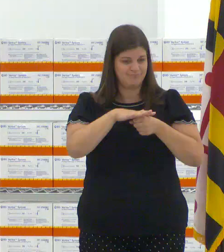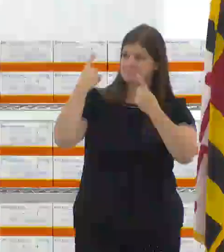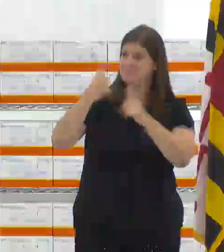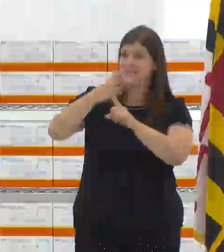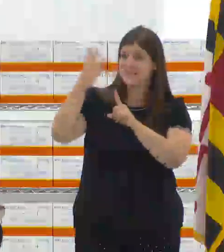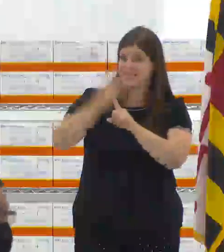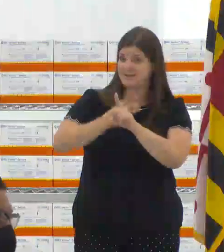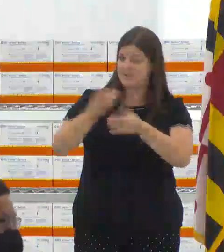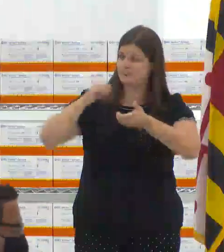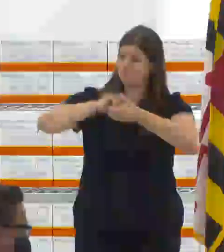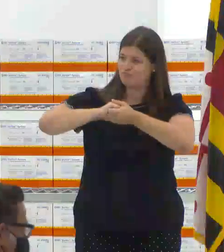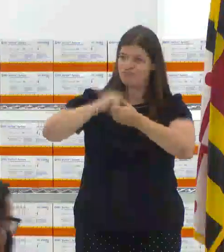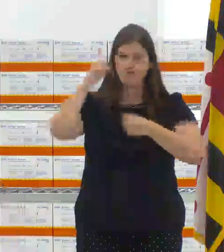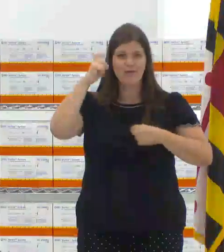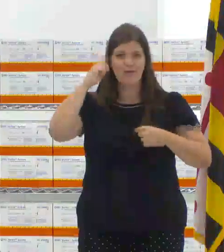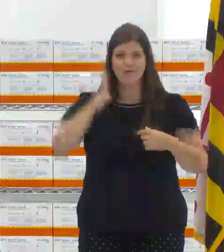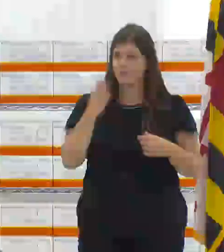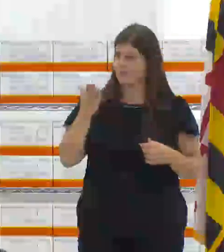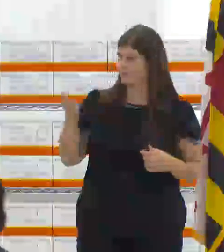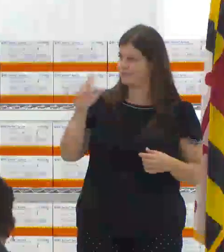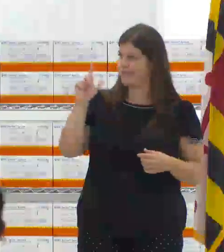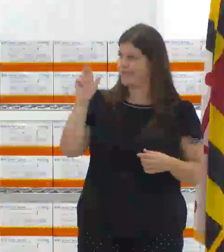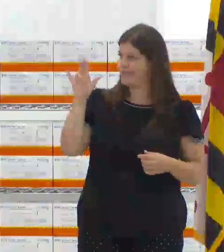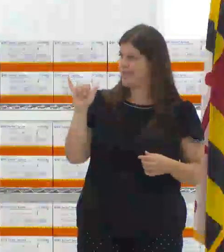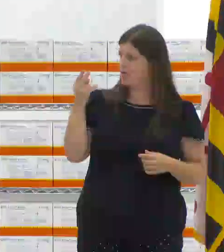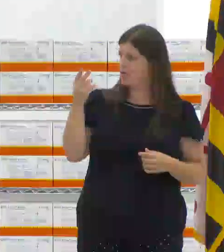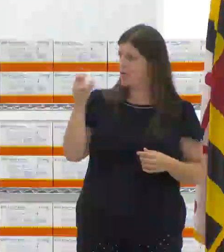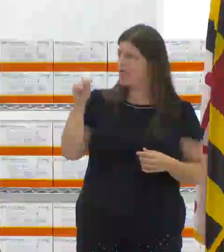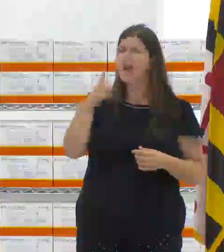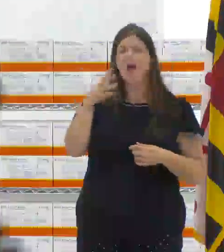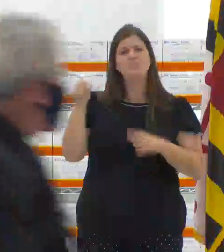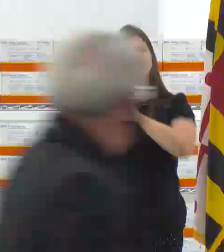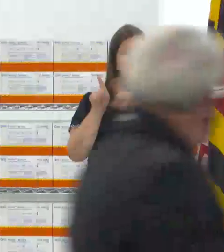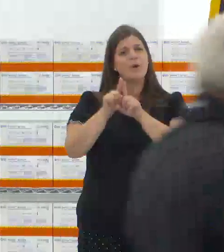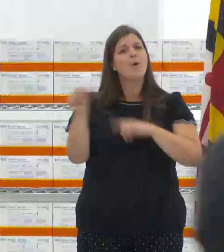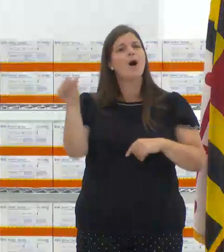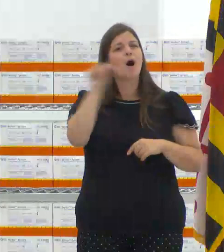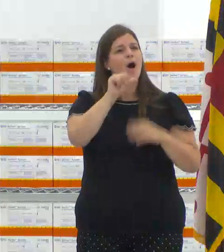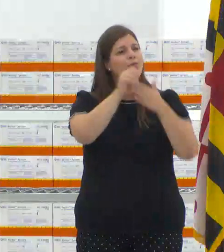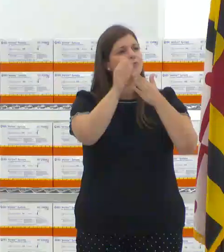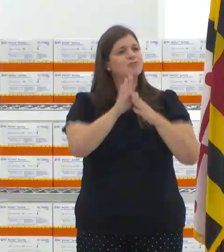with and now bringing COVID-19 testing to the point-of-care the BD, a small hand-held portable rapid device.